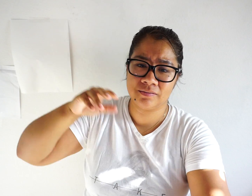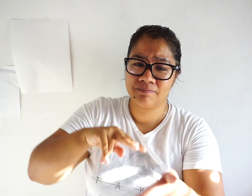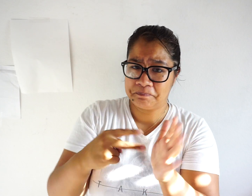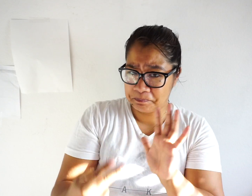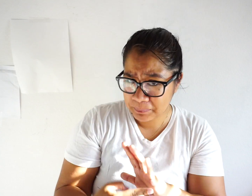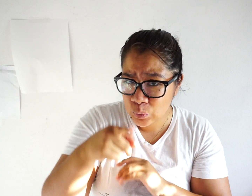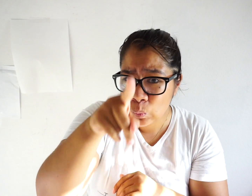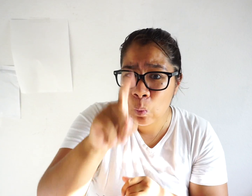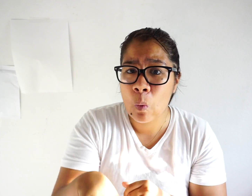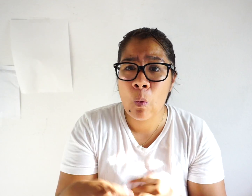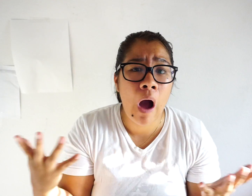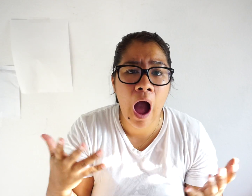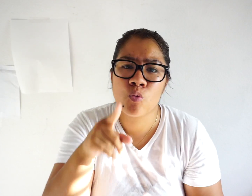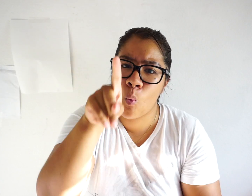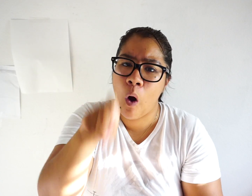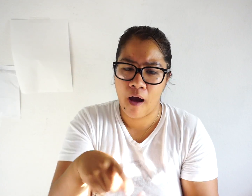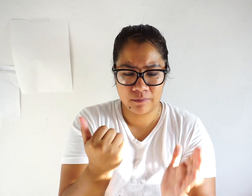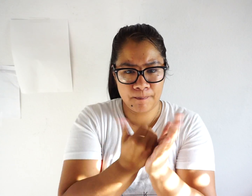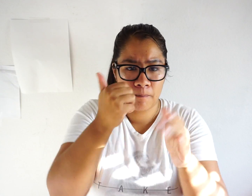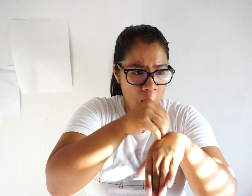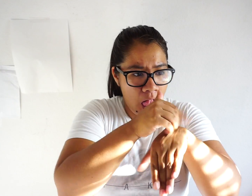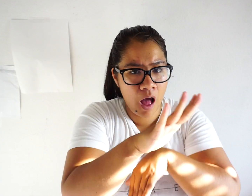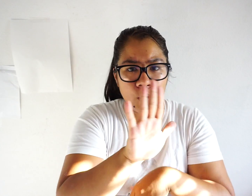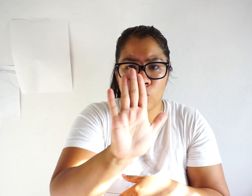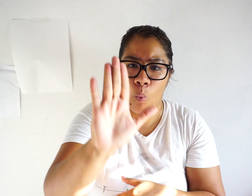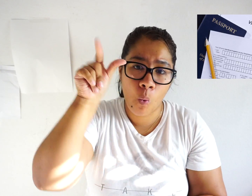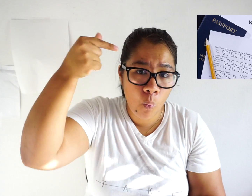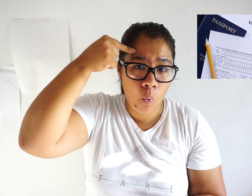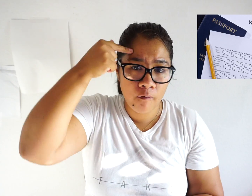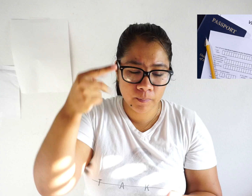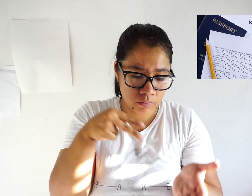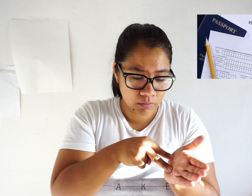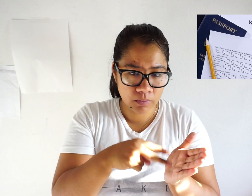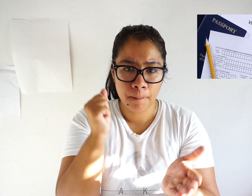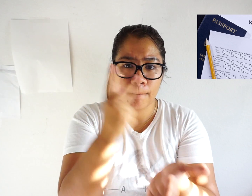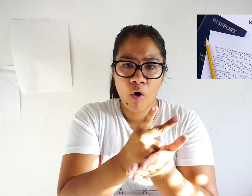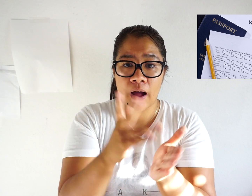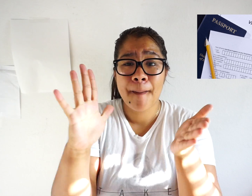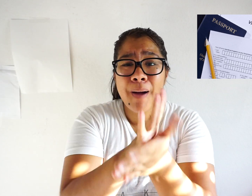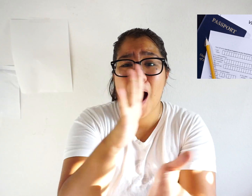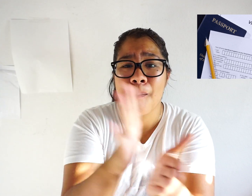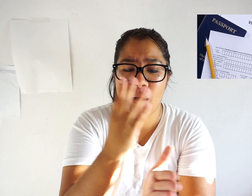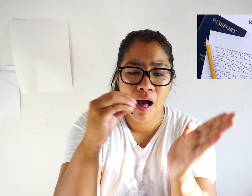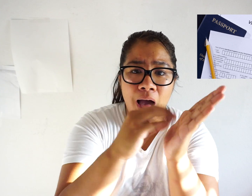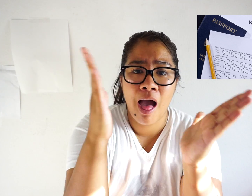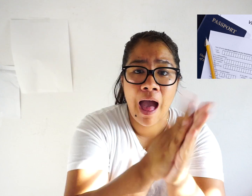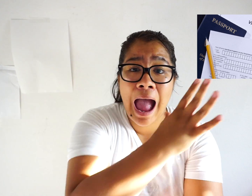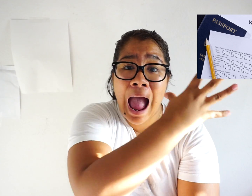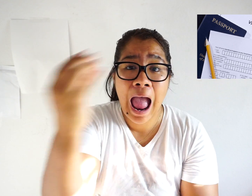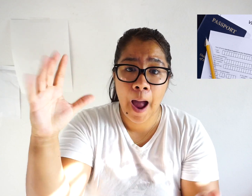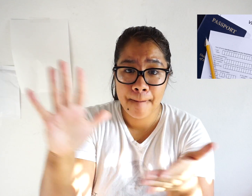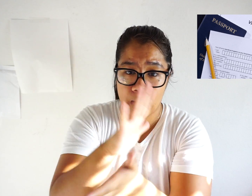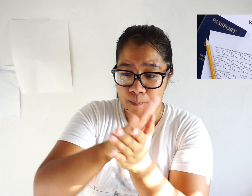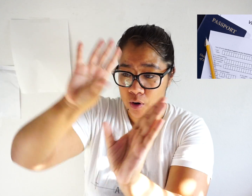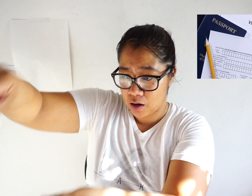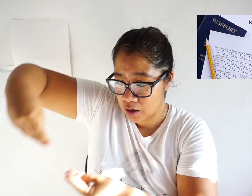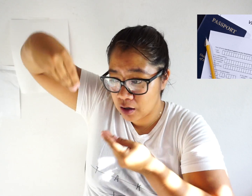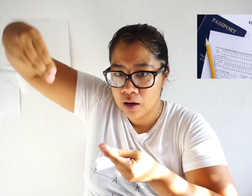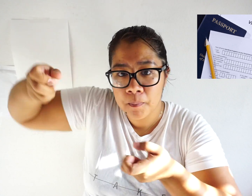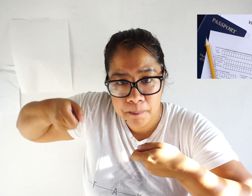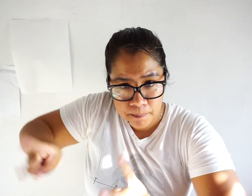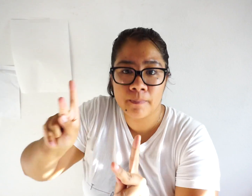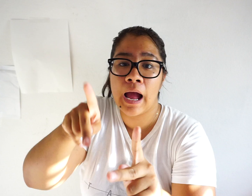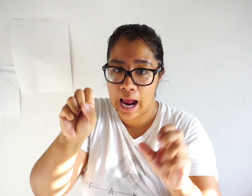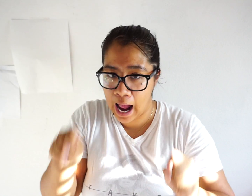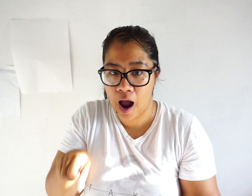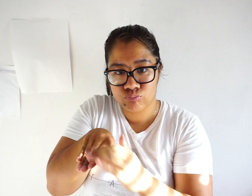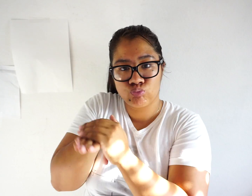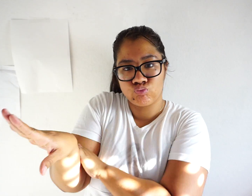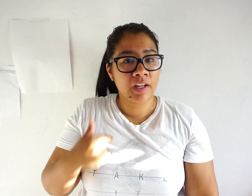So that means you have to send your passport to your government to get your application approved to enter